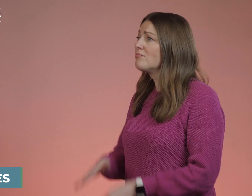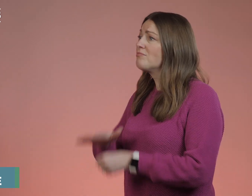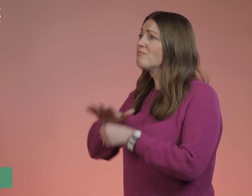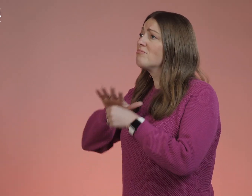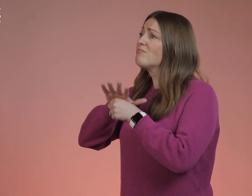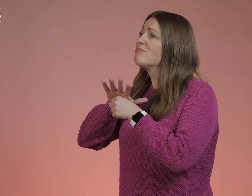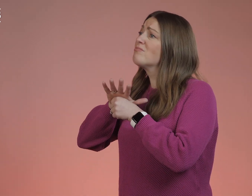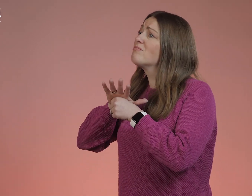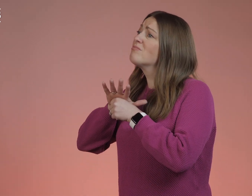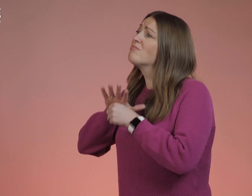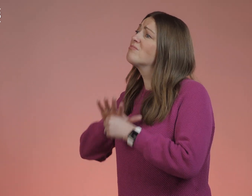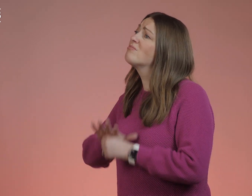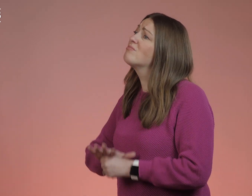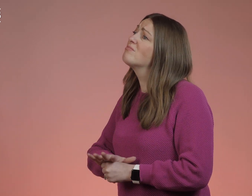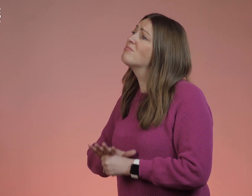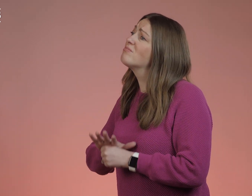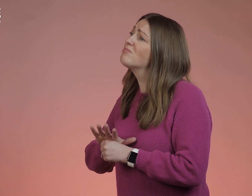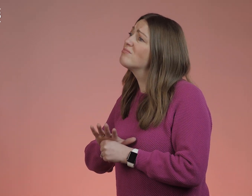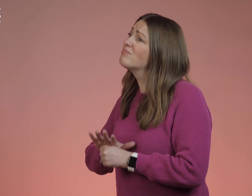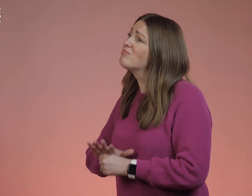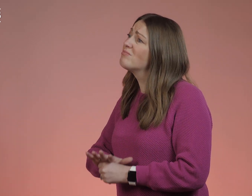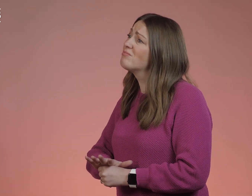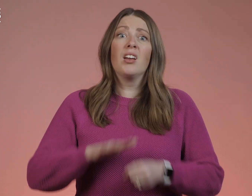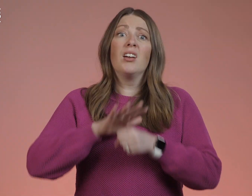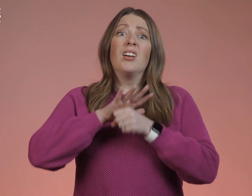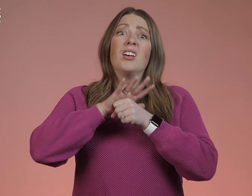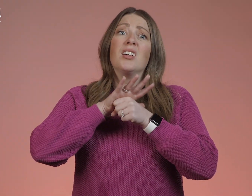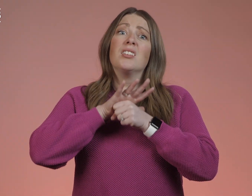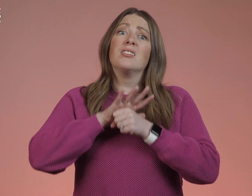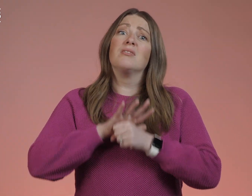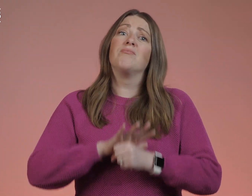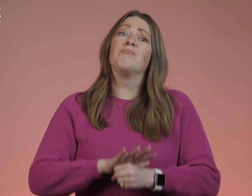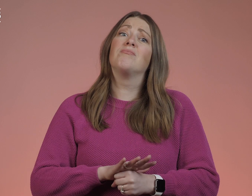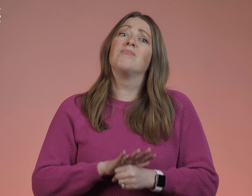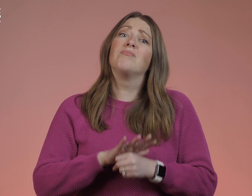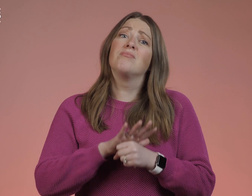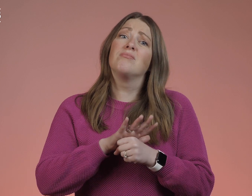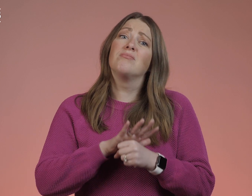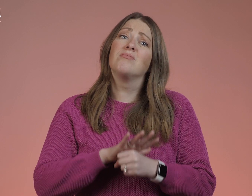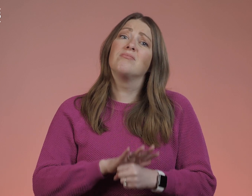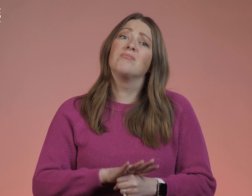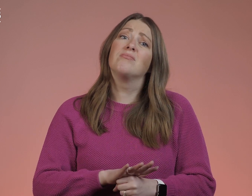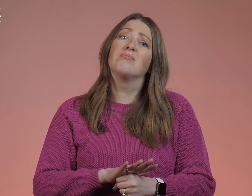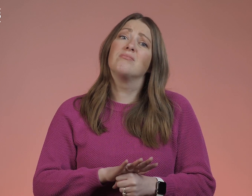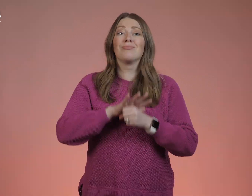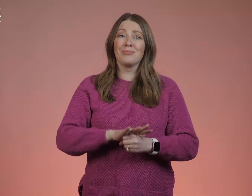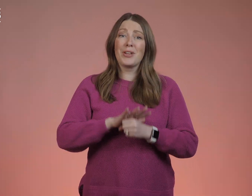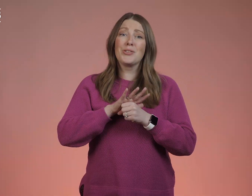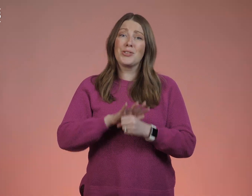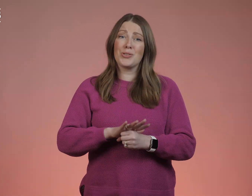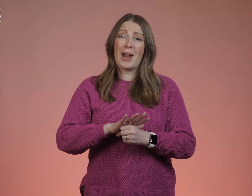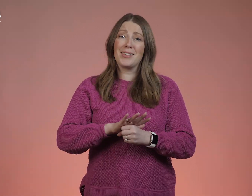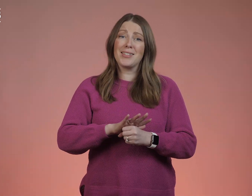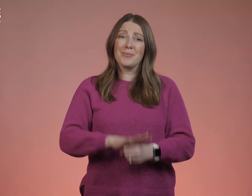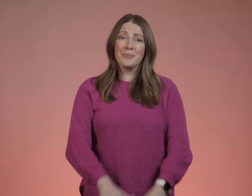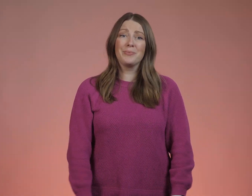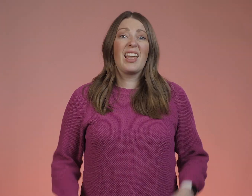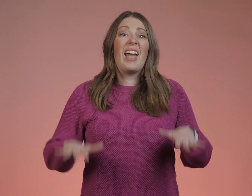You have a non-dominant fist and a dominant hand pushing down the stress. Stress.